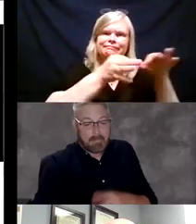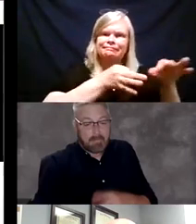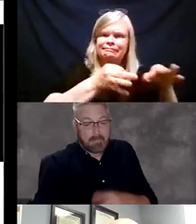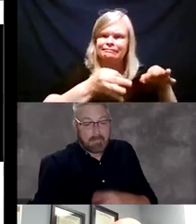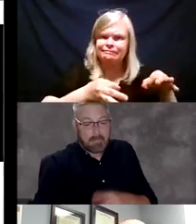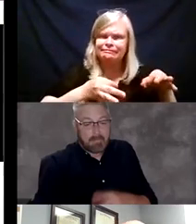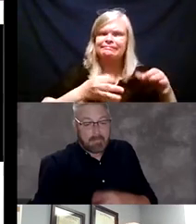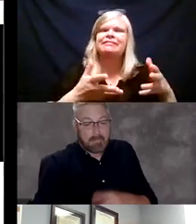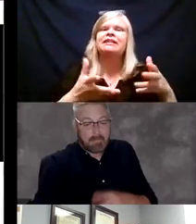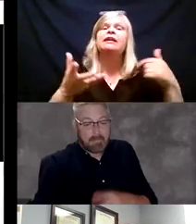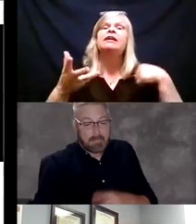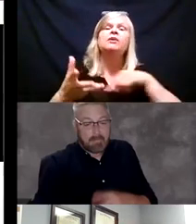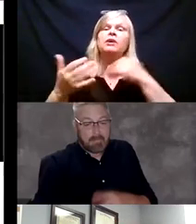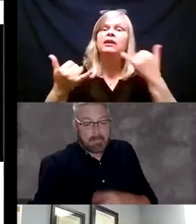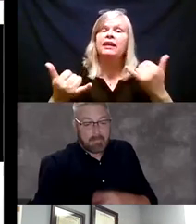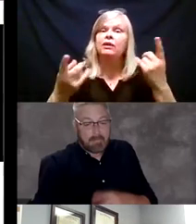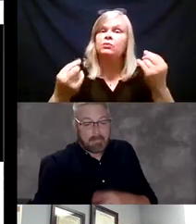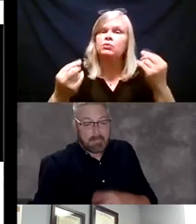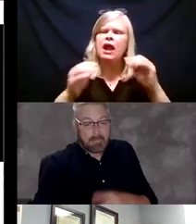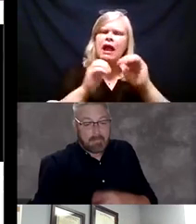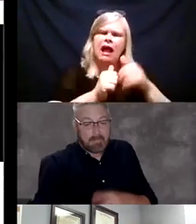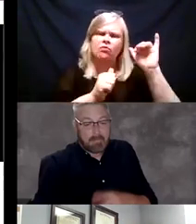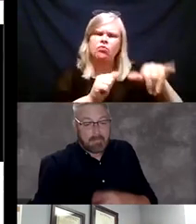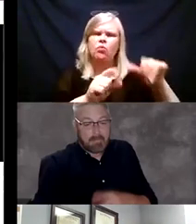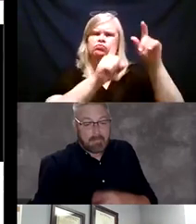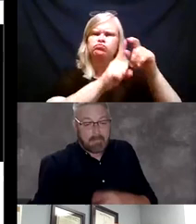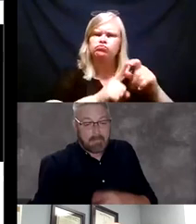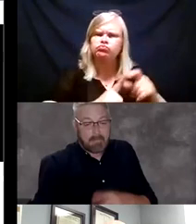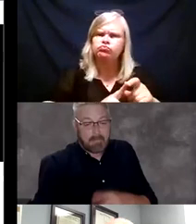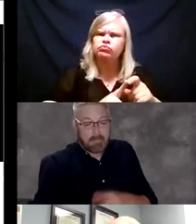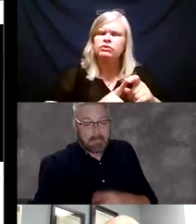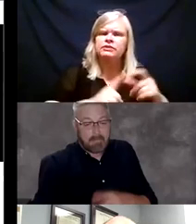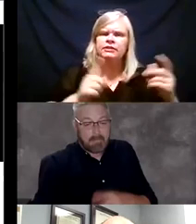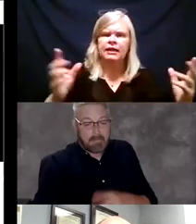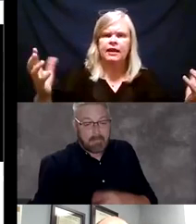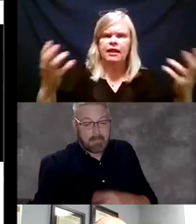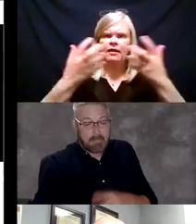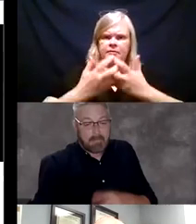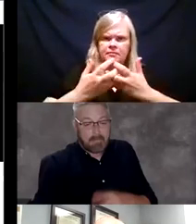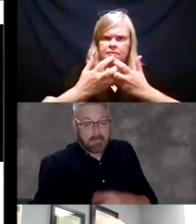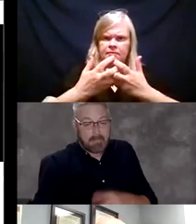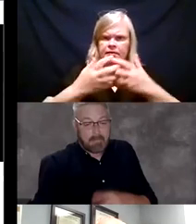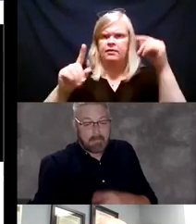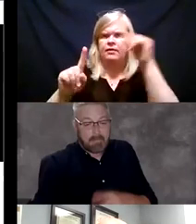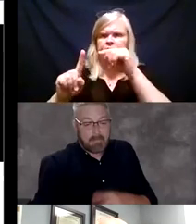OUT, WE'RE GOING TO TALK ABOUT HOW THOSE DEFINITIONS JOIN TOGETHER TO MAKE DIFFERENT CRIMES.